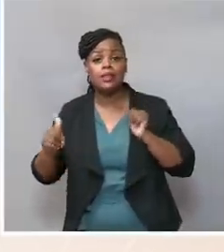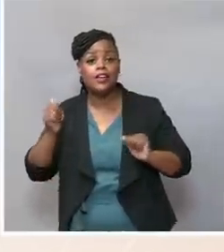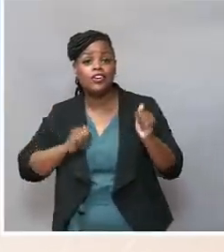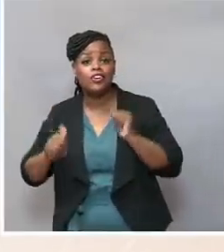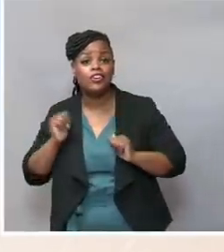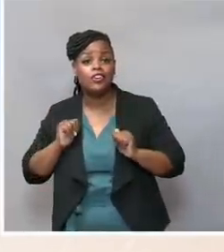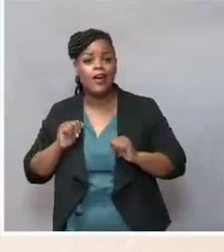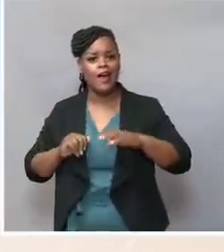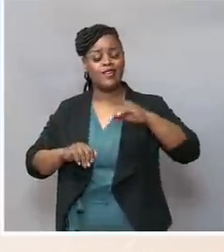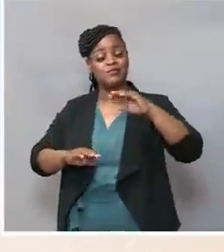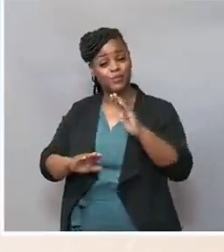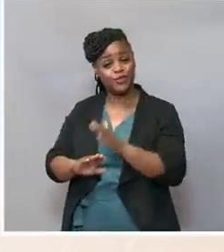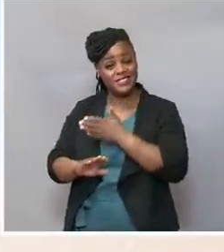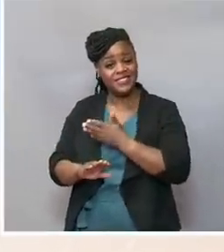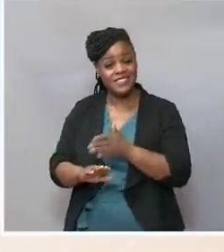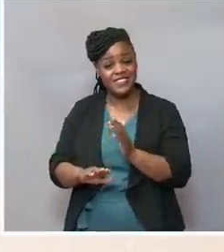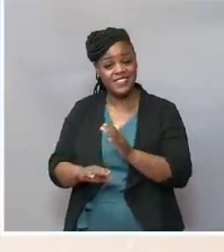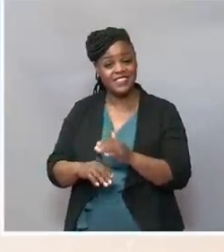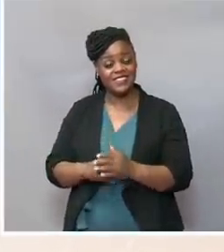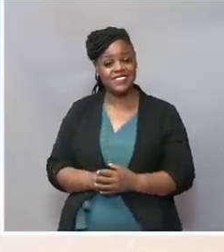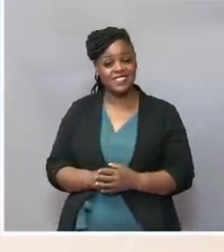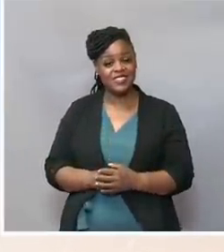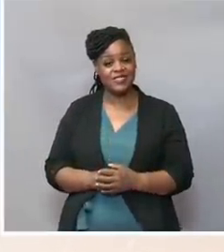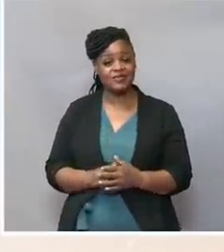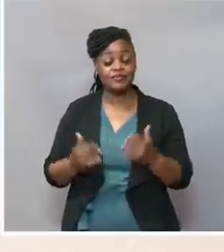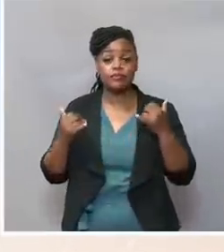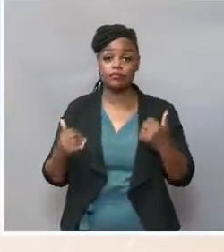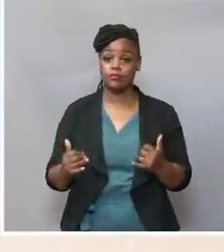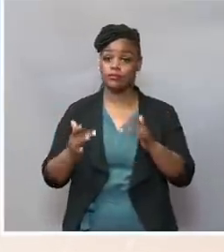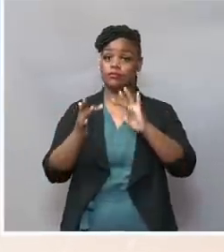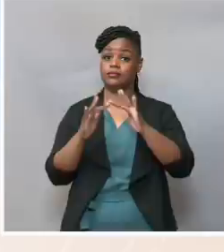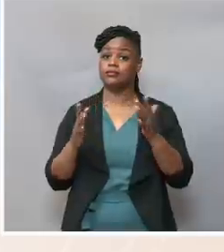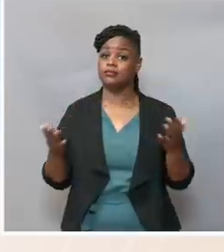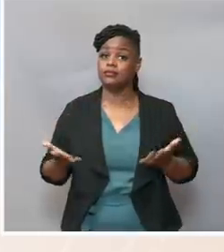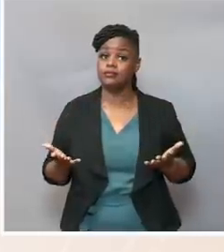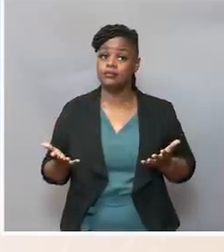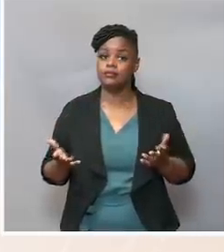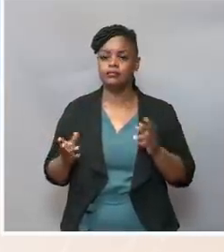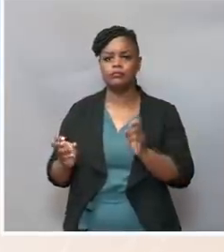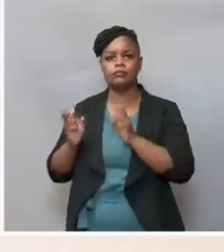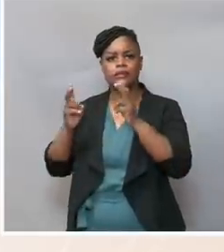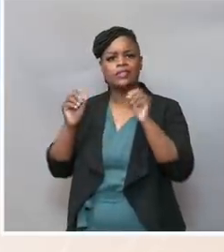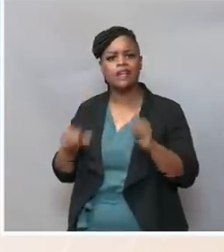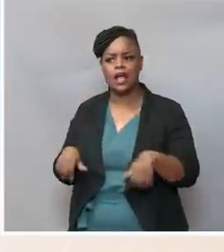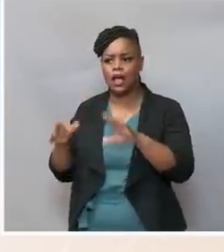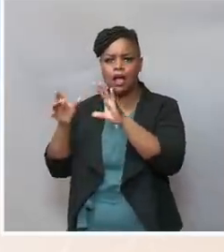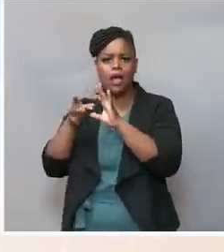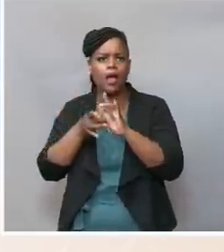The network allows the public to connect to and learn about the struggle for self-liberation